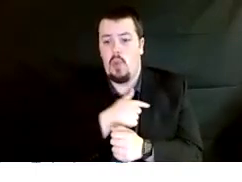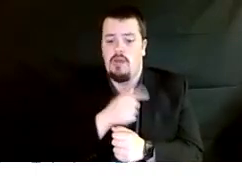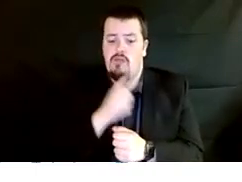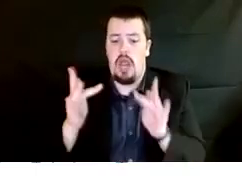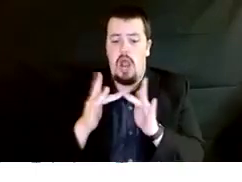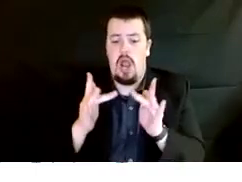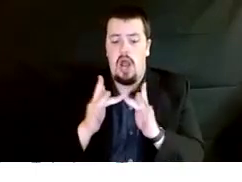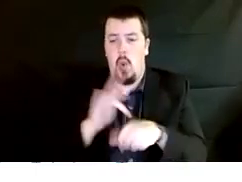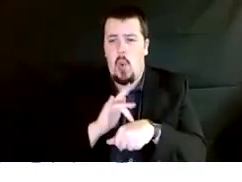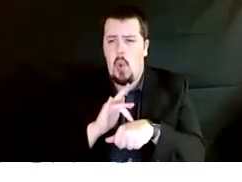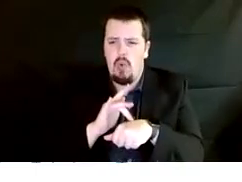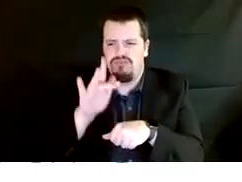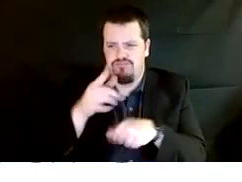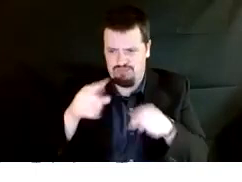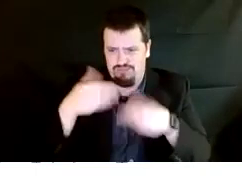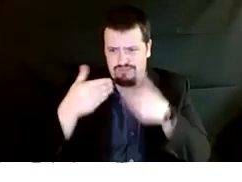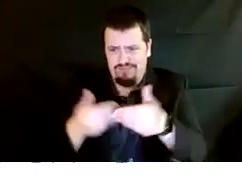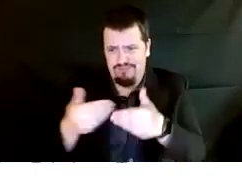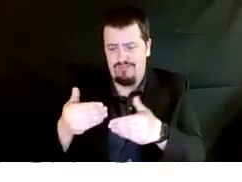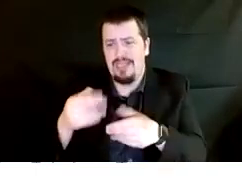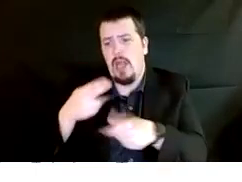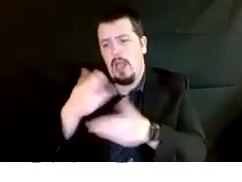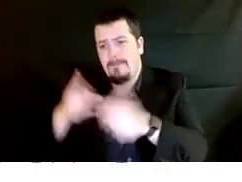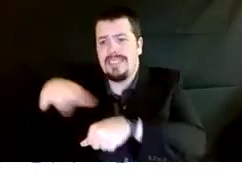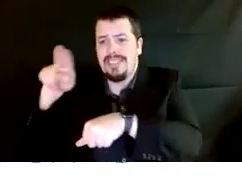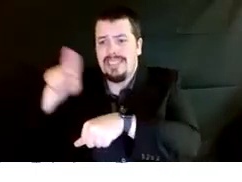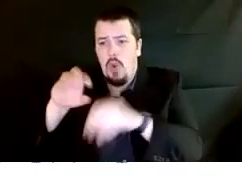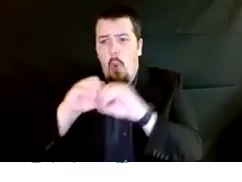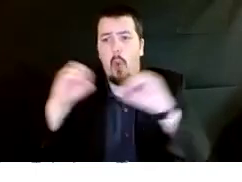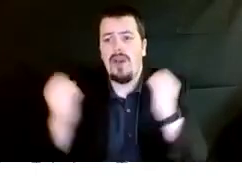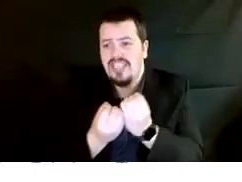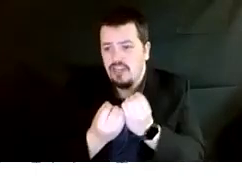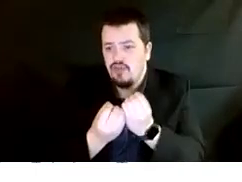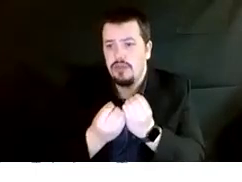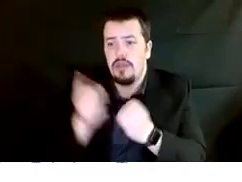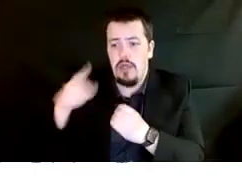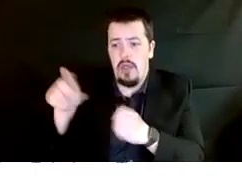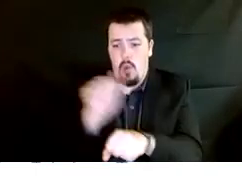early on in this process by some national organizations that were working on this in